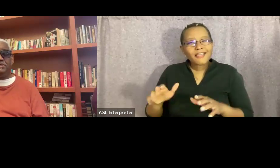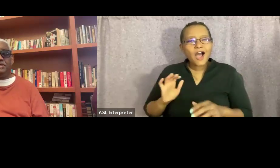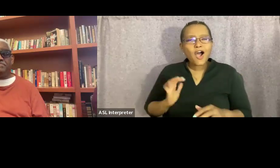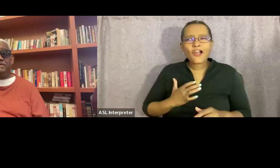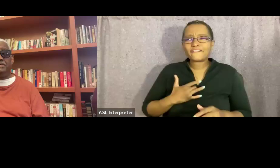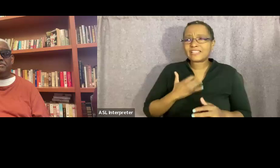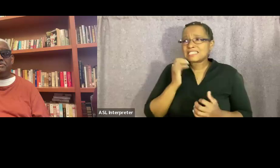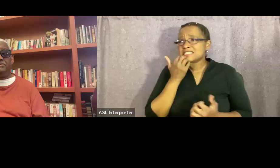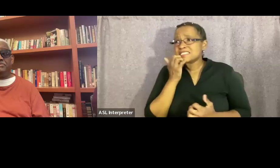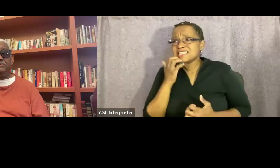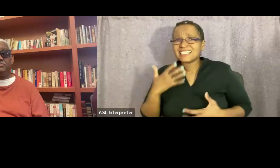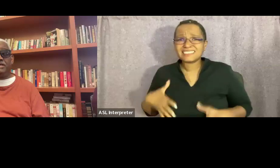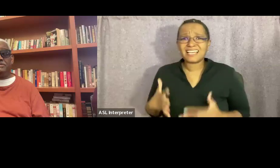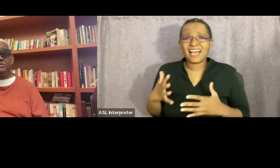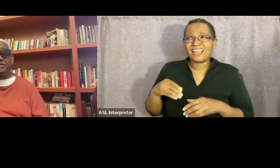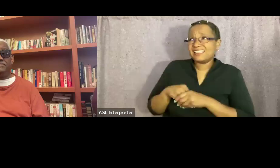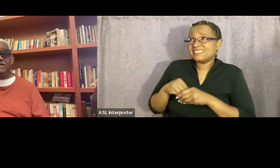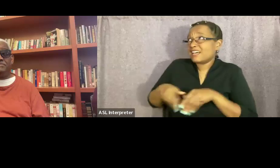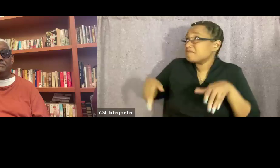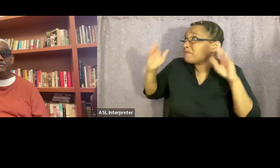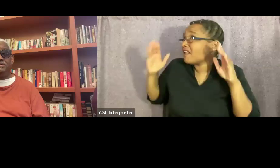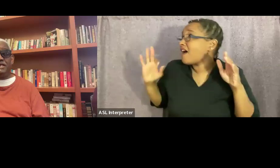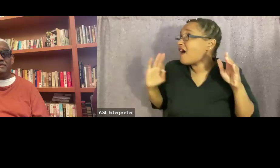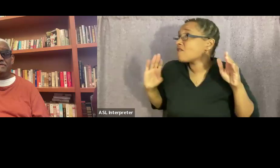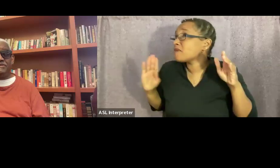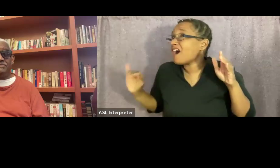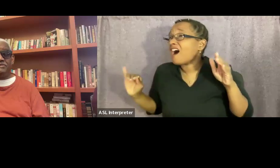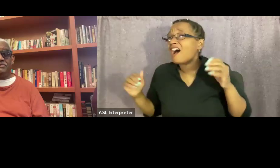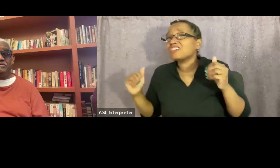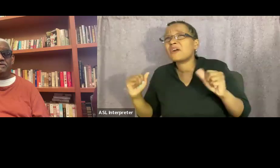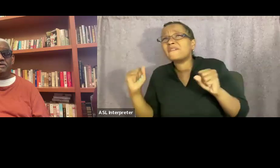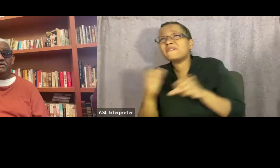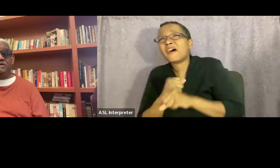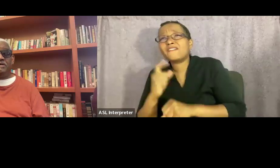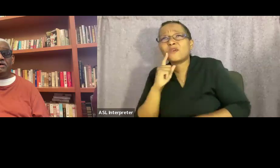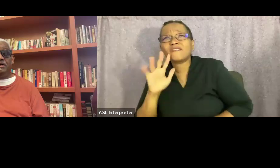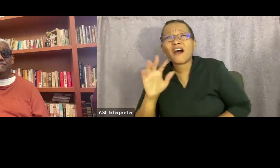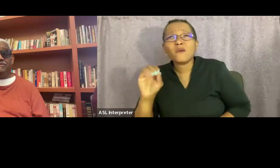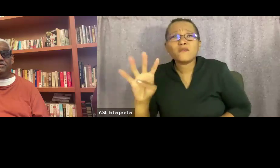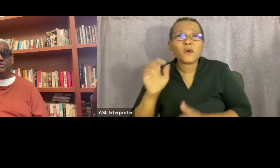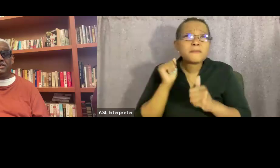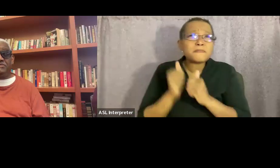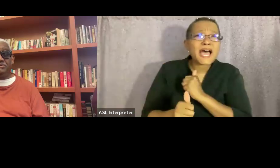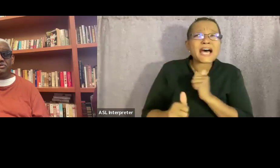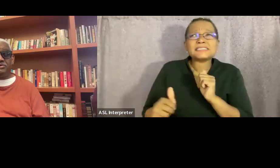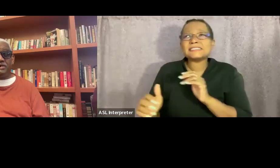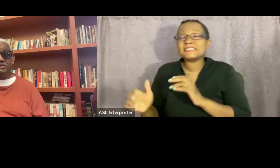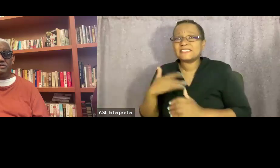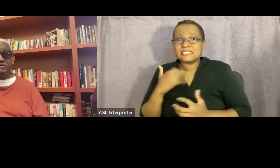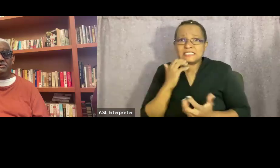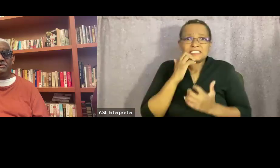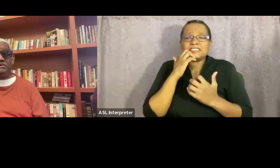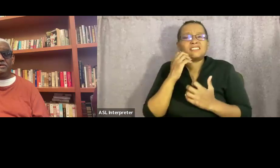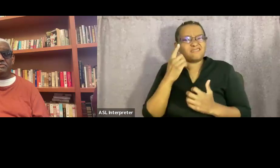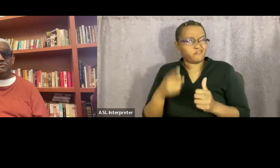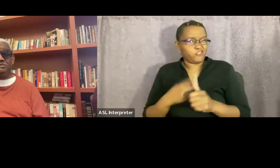in an FBI building or trying to get 504 set even though the first day was so hectic. A couple days